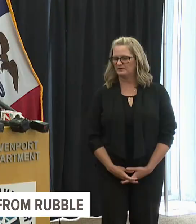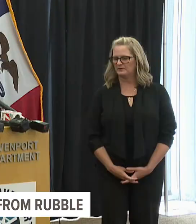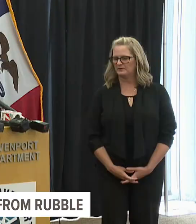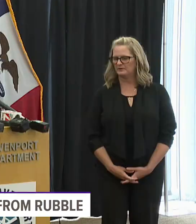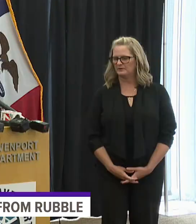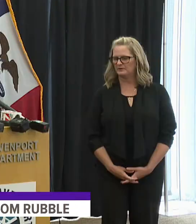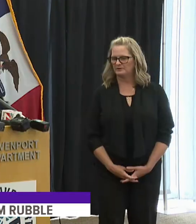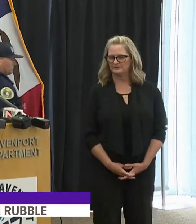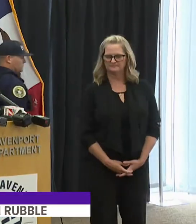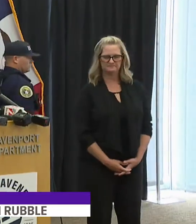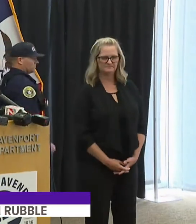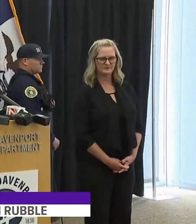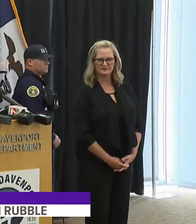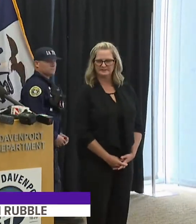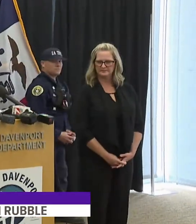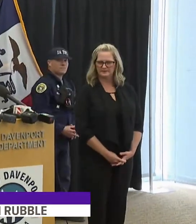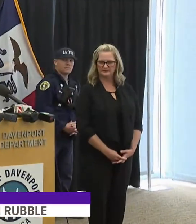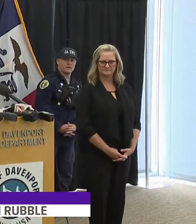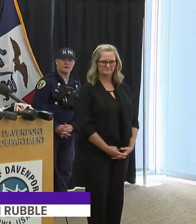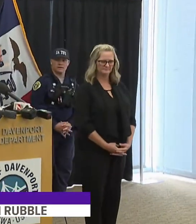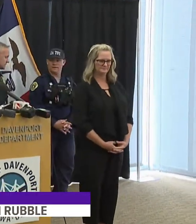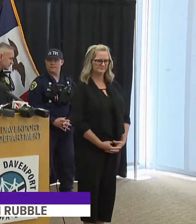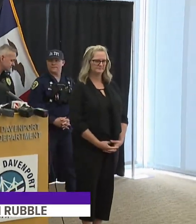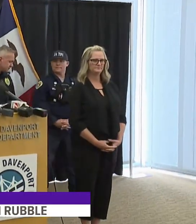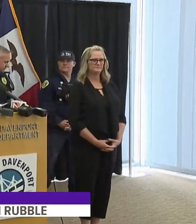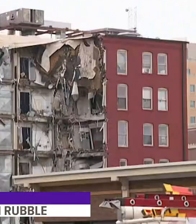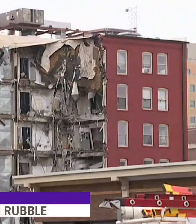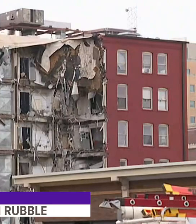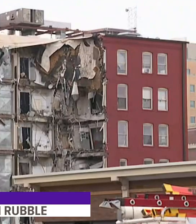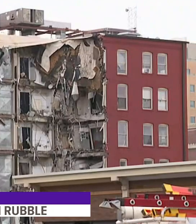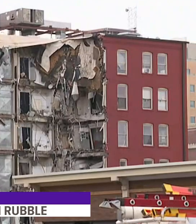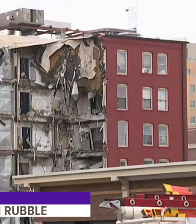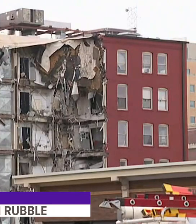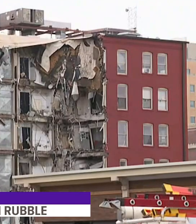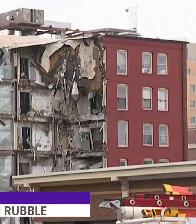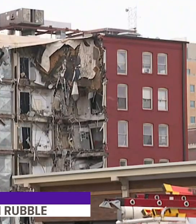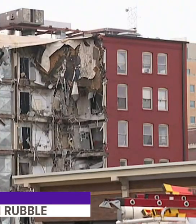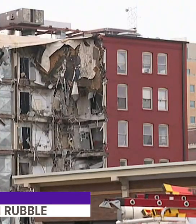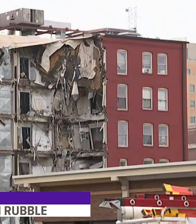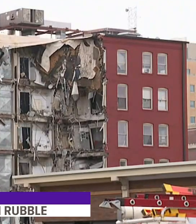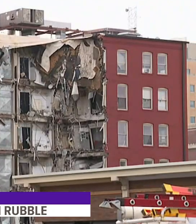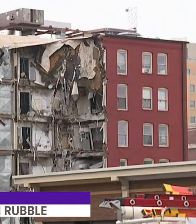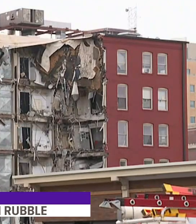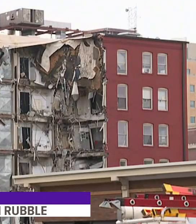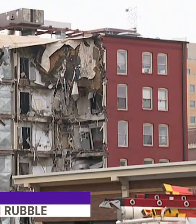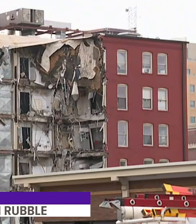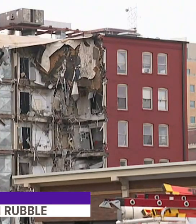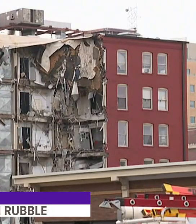Davenport City Officials this morning confirming what we all have feared to be true. 3 victims have been recovered from